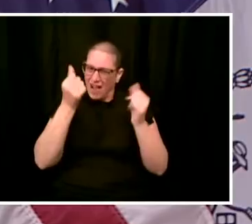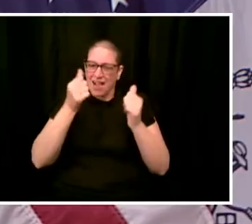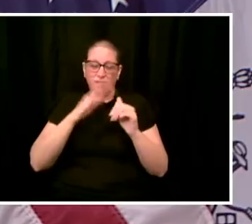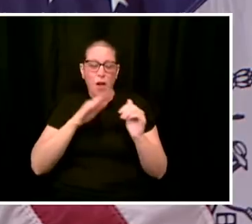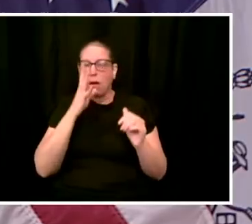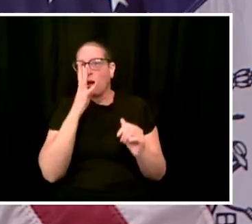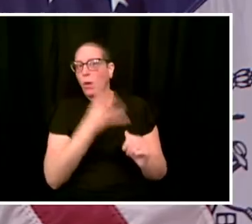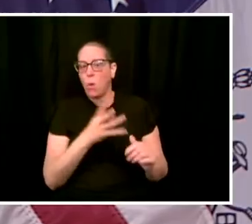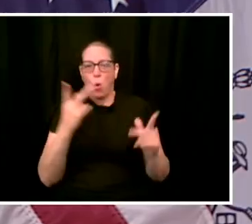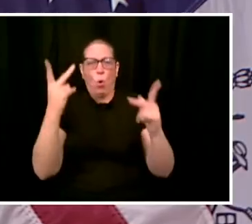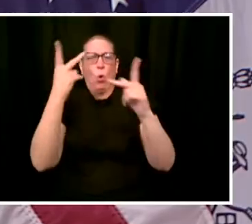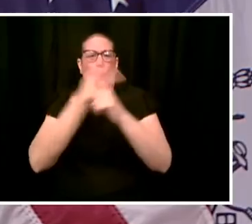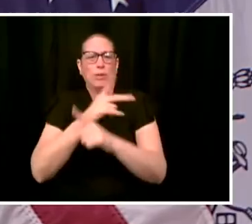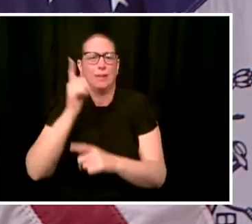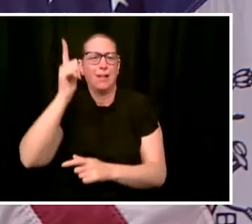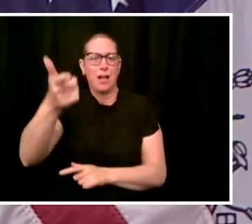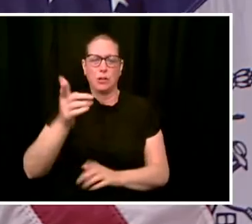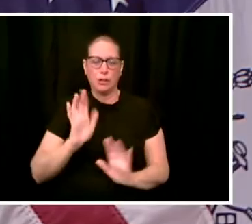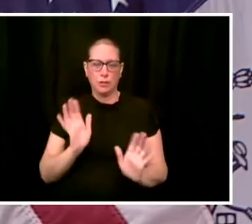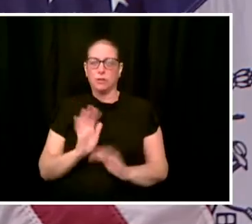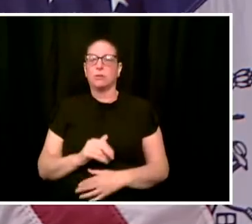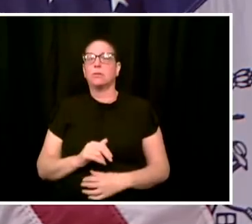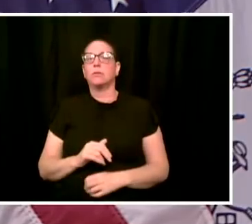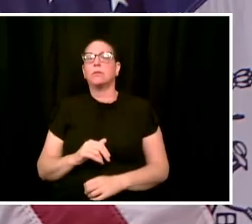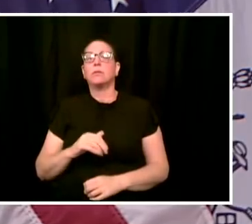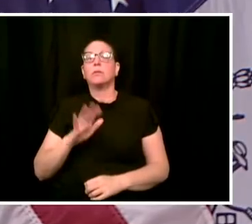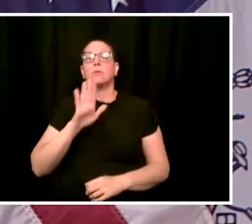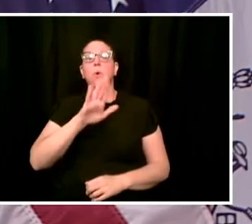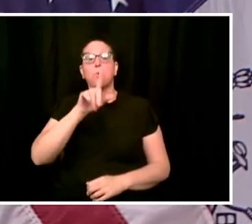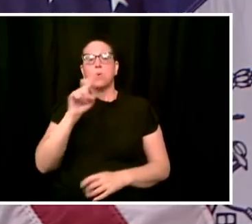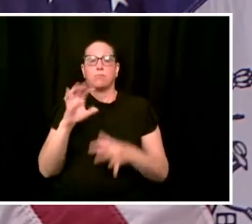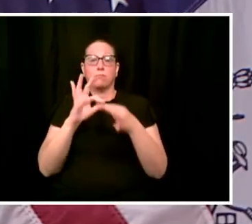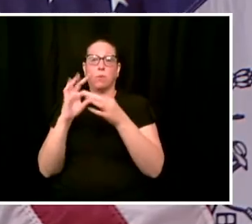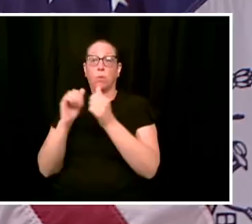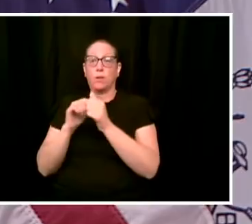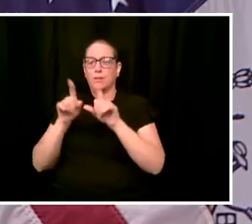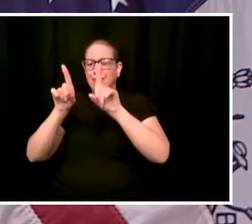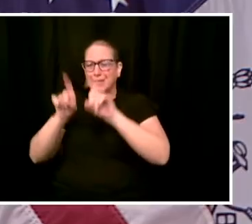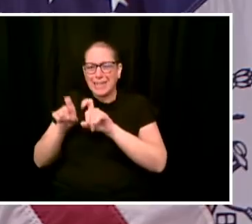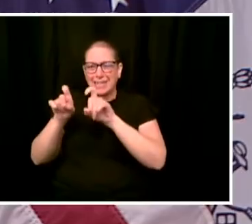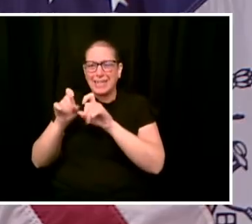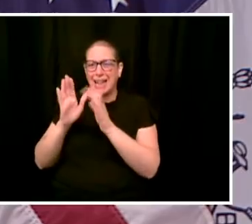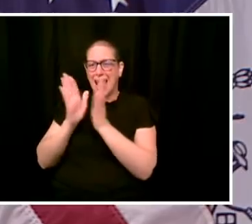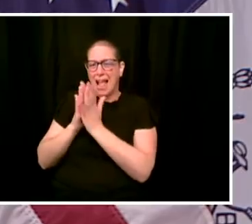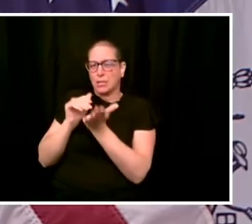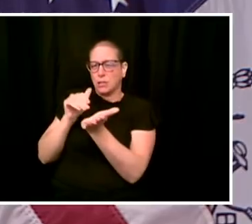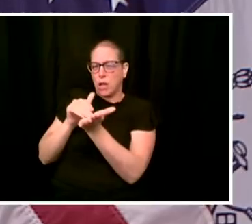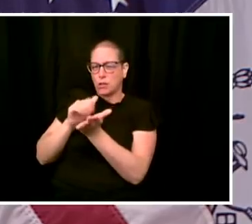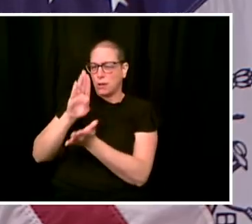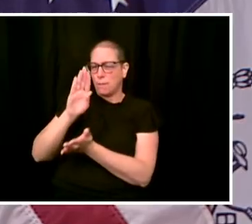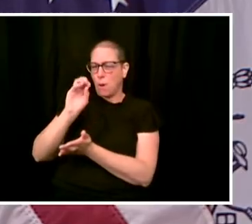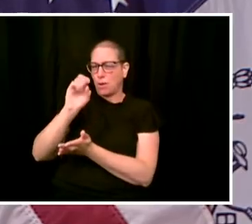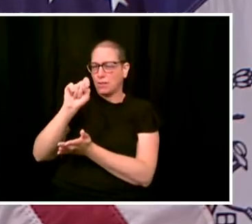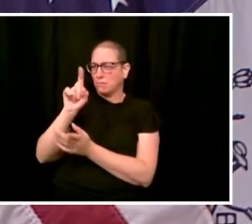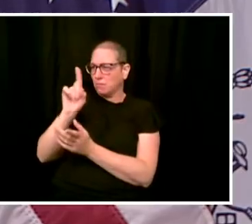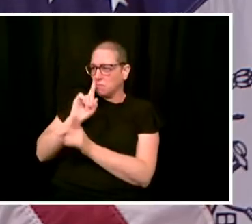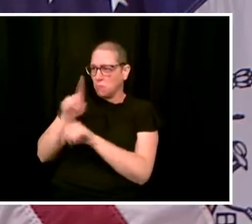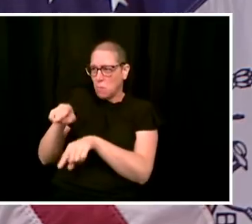IN TEMSR OF TERSING ALTERNATIESV OBVIOUSLY THE